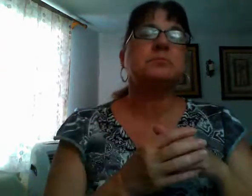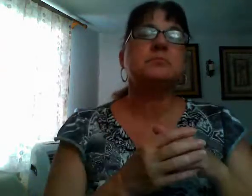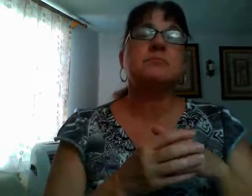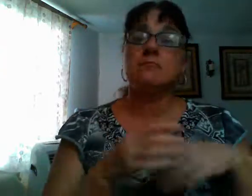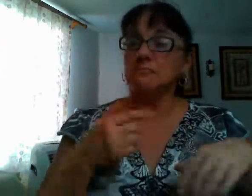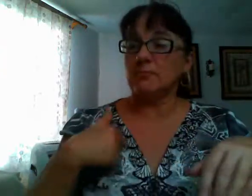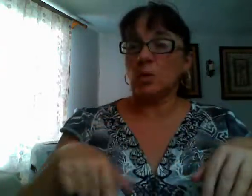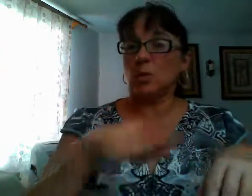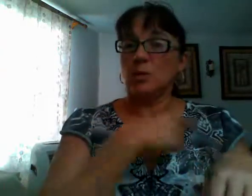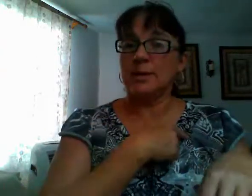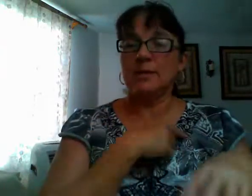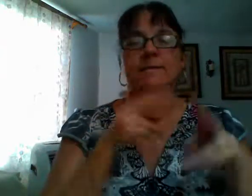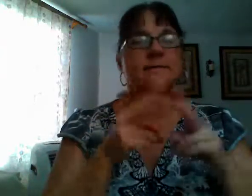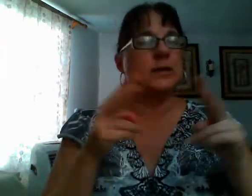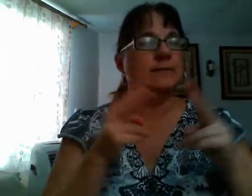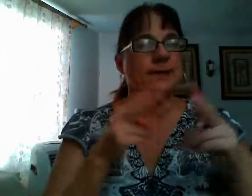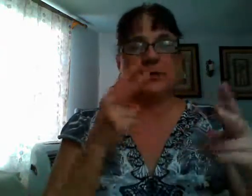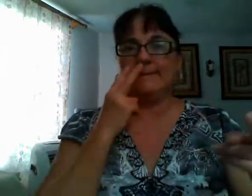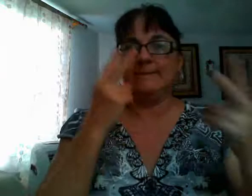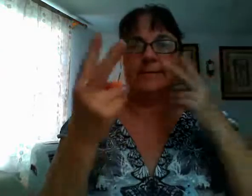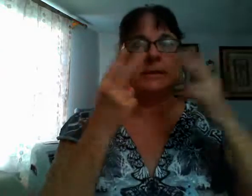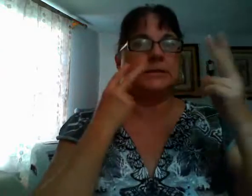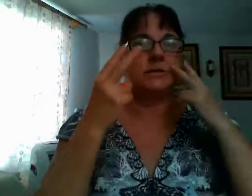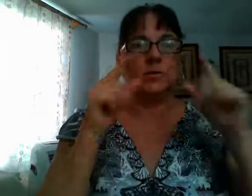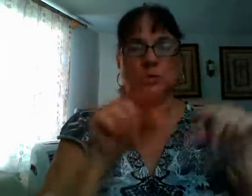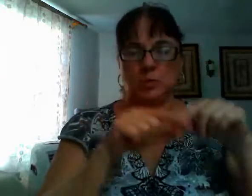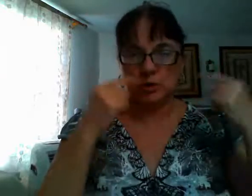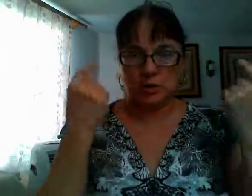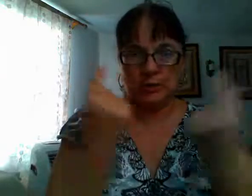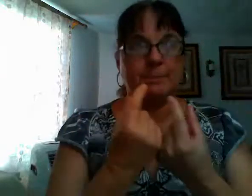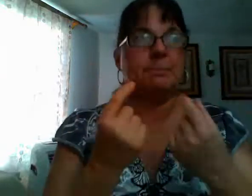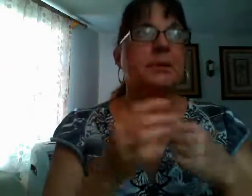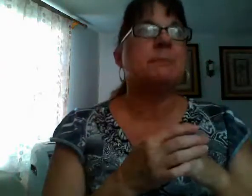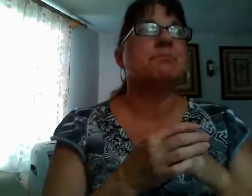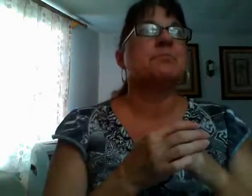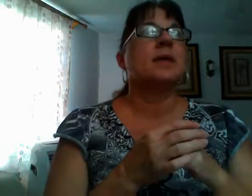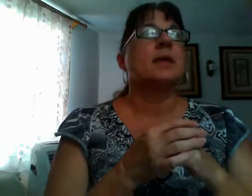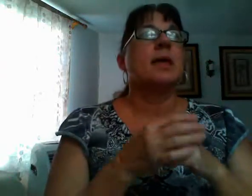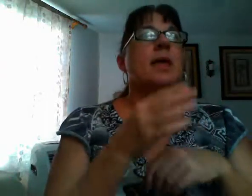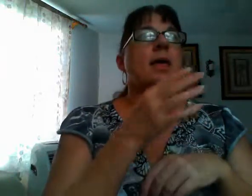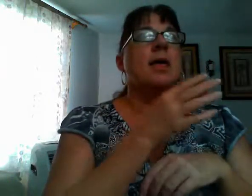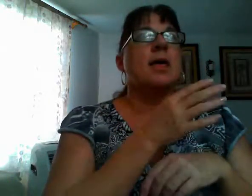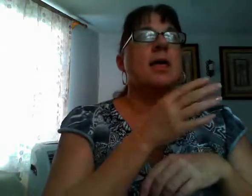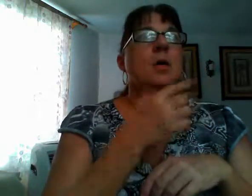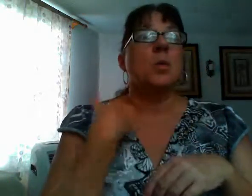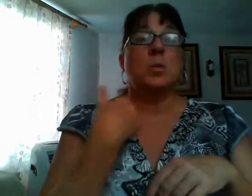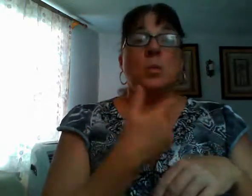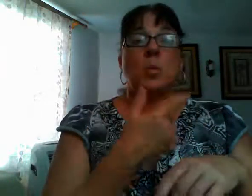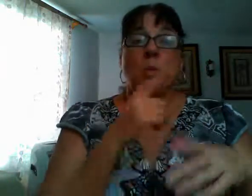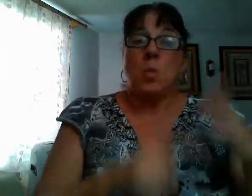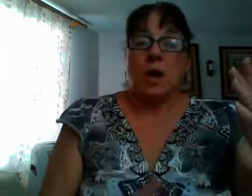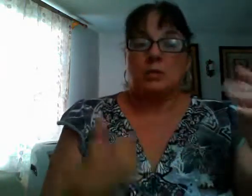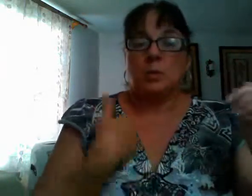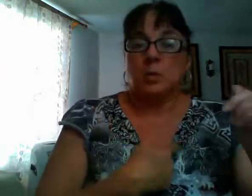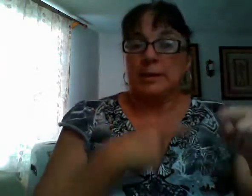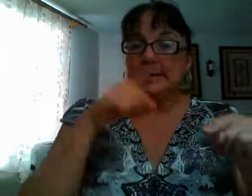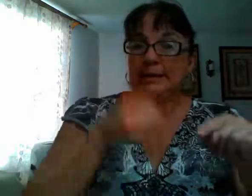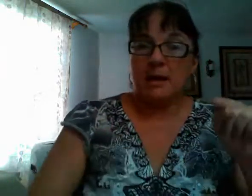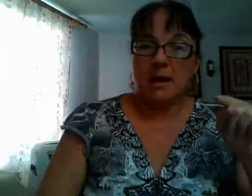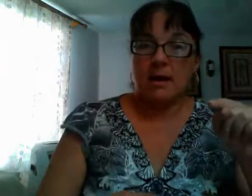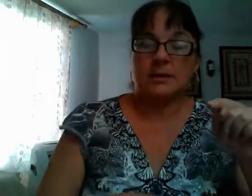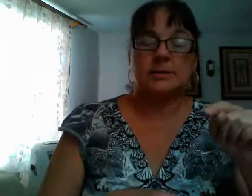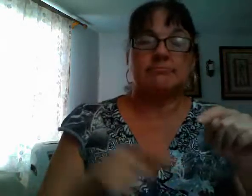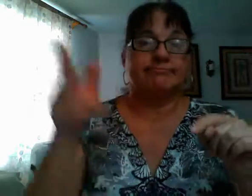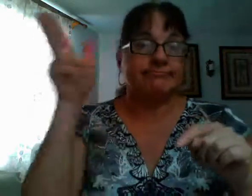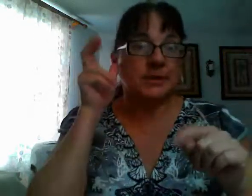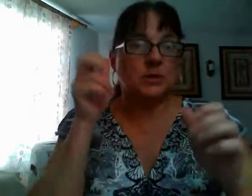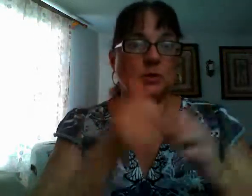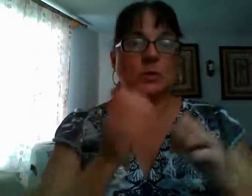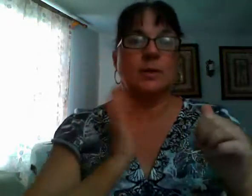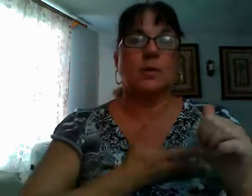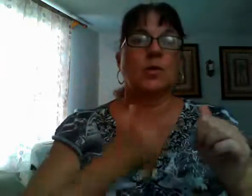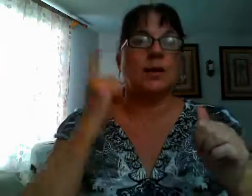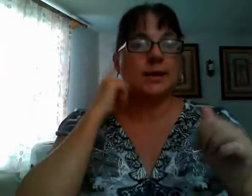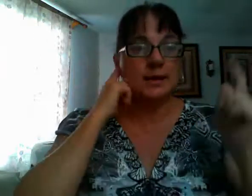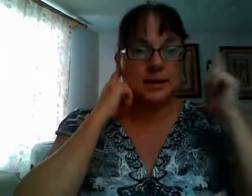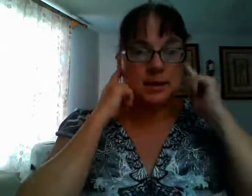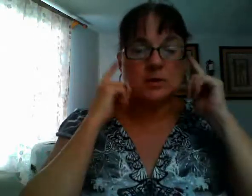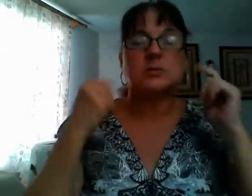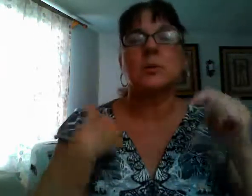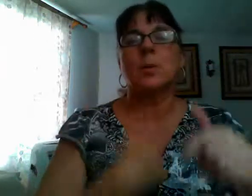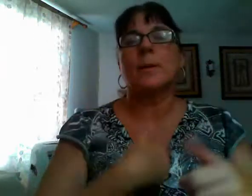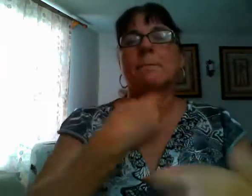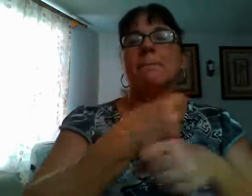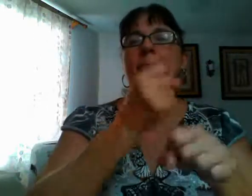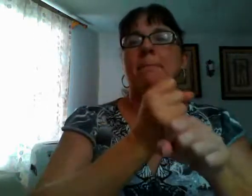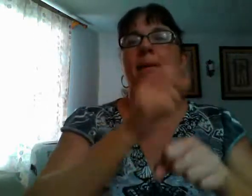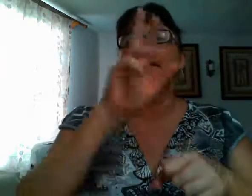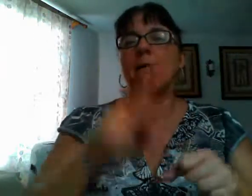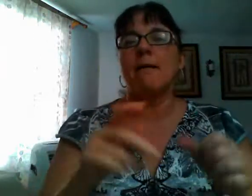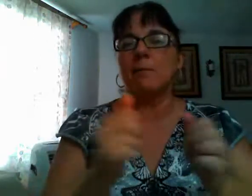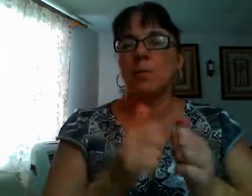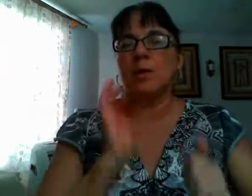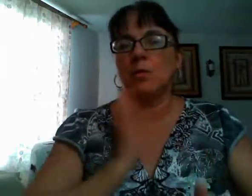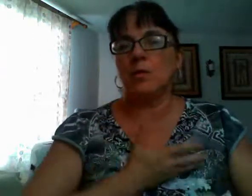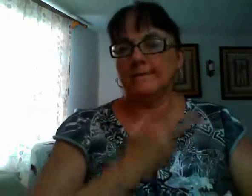We are a very visual group and what we cannot hear with our ears, our vision makes up for it.